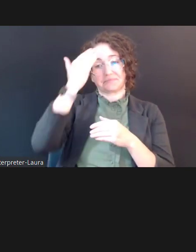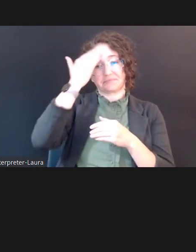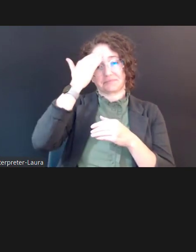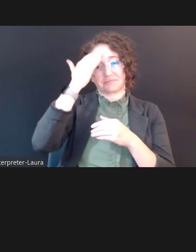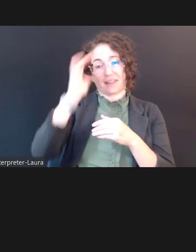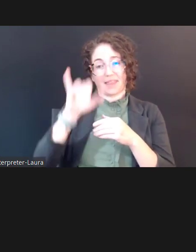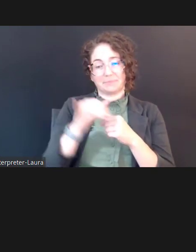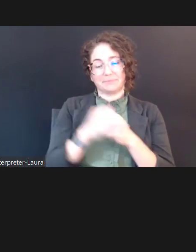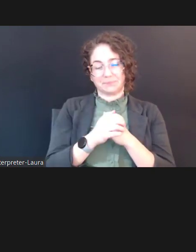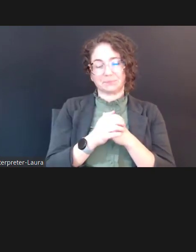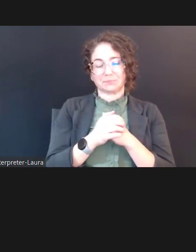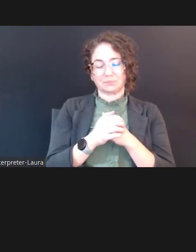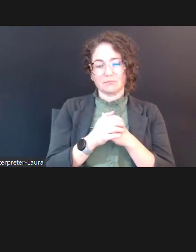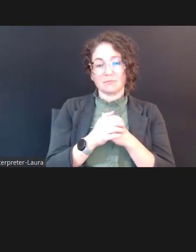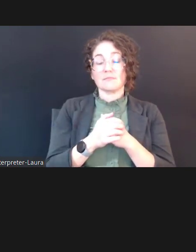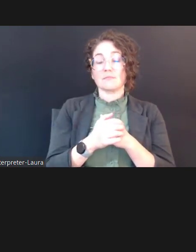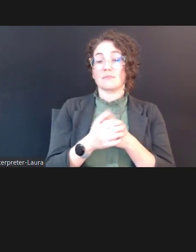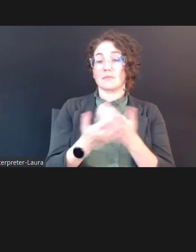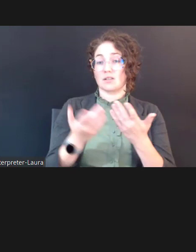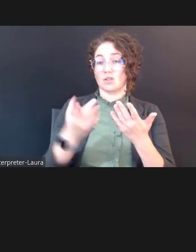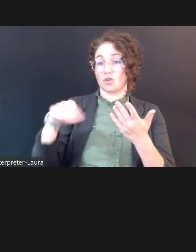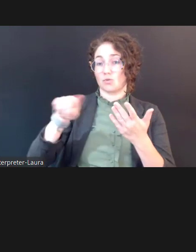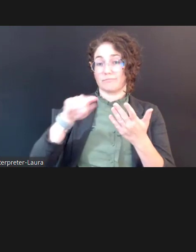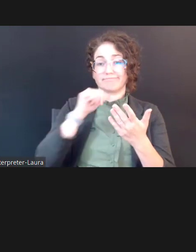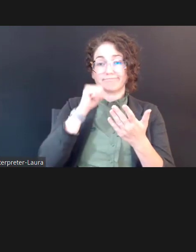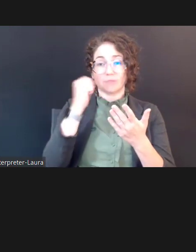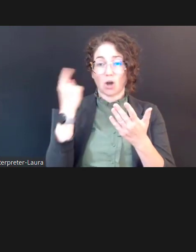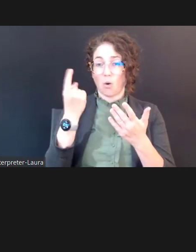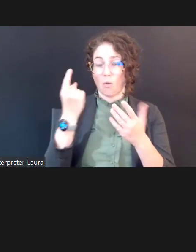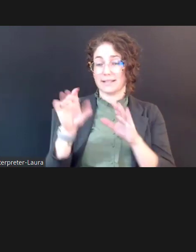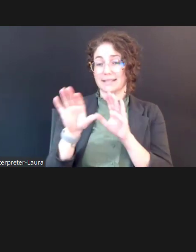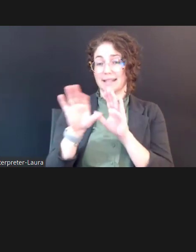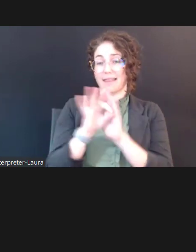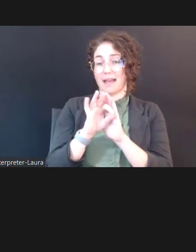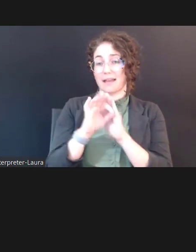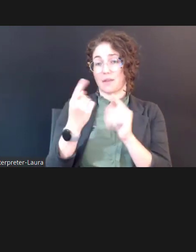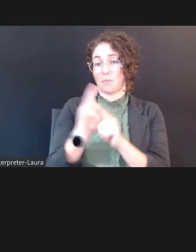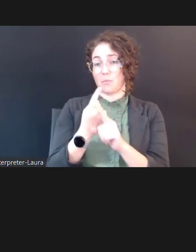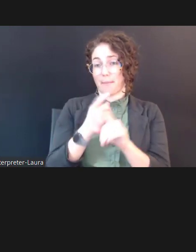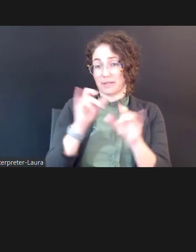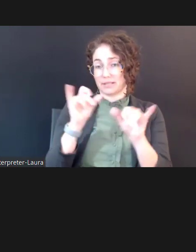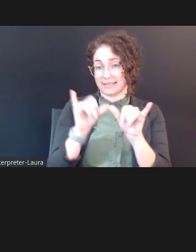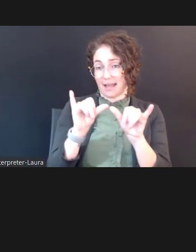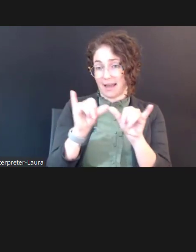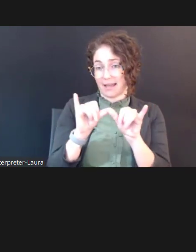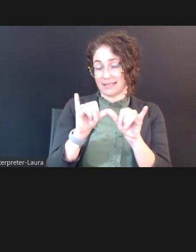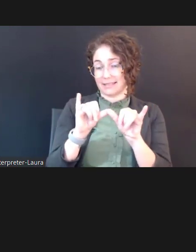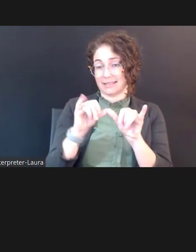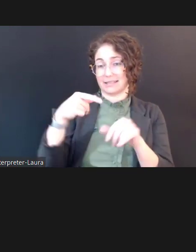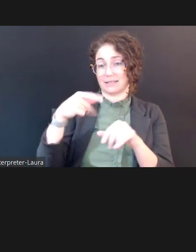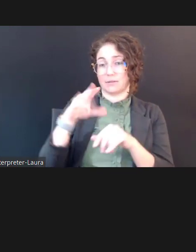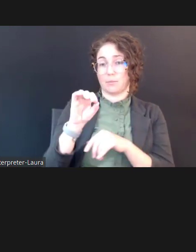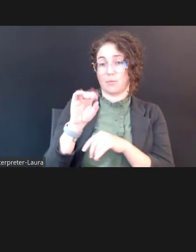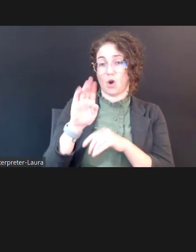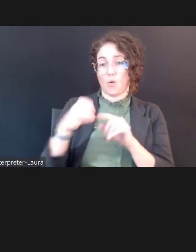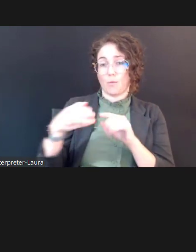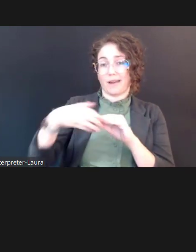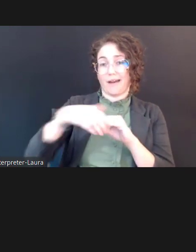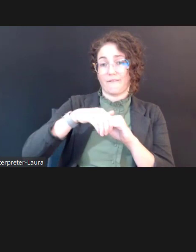Now, since you will not always select the proper size probe cover the first time, you could end up using several different probe